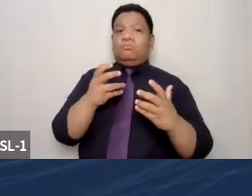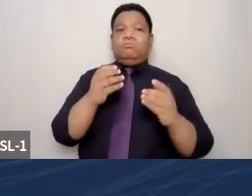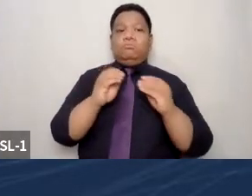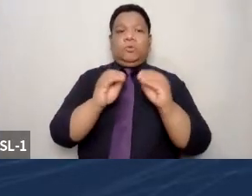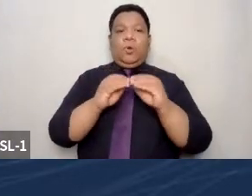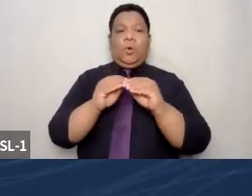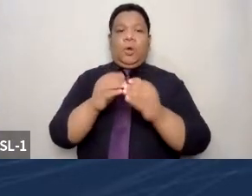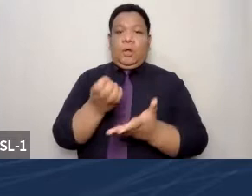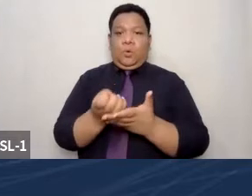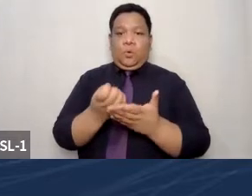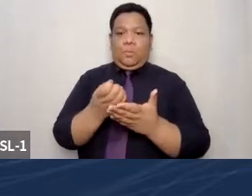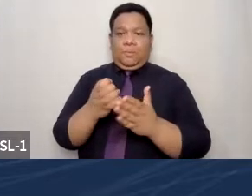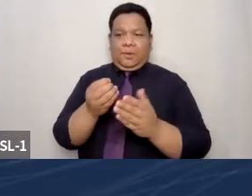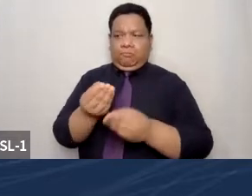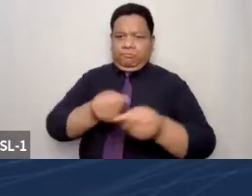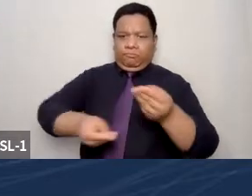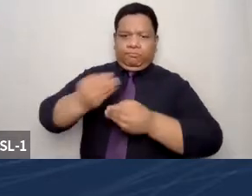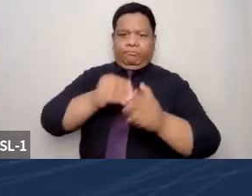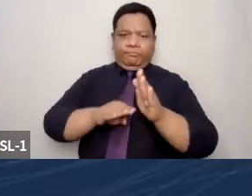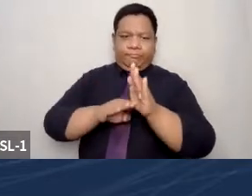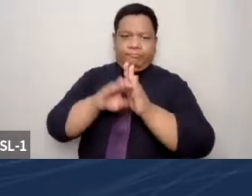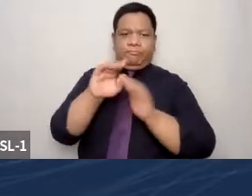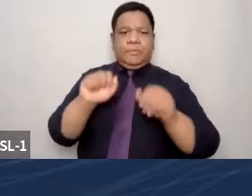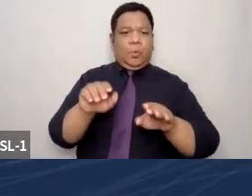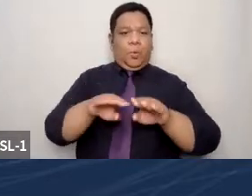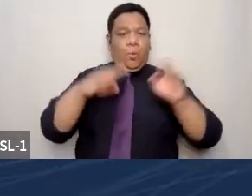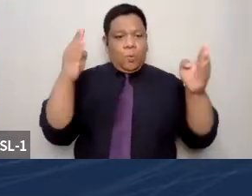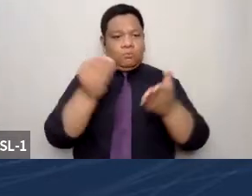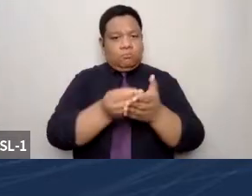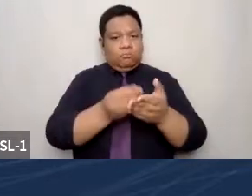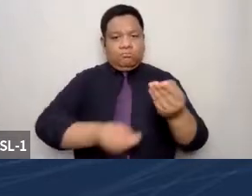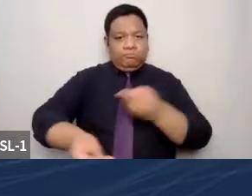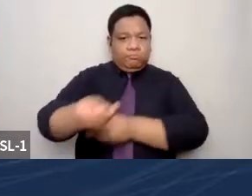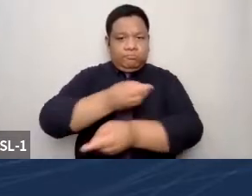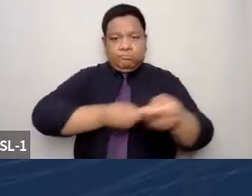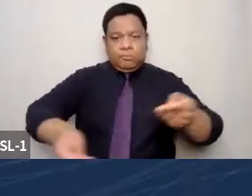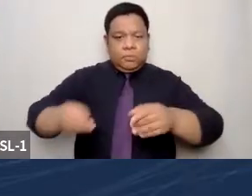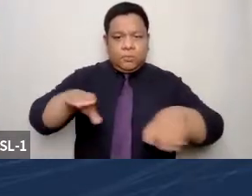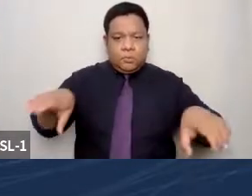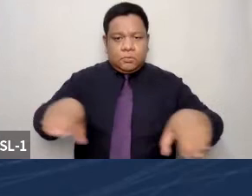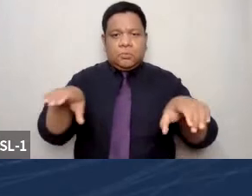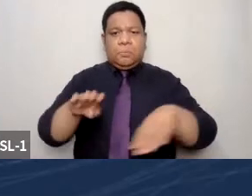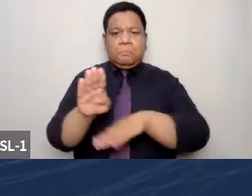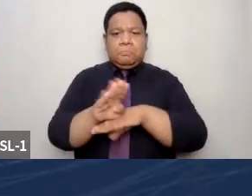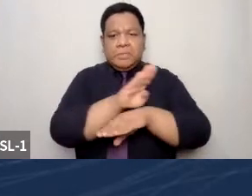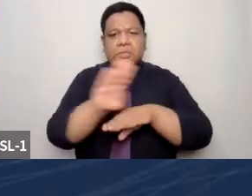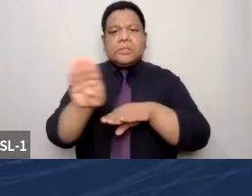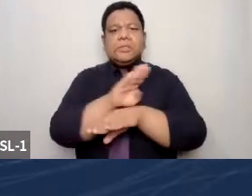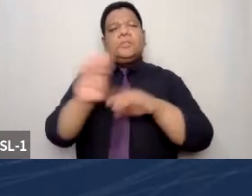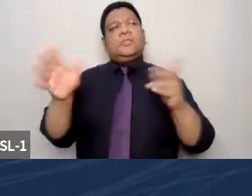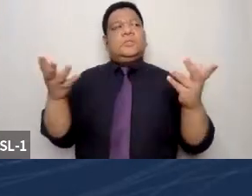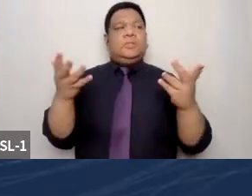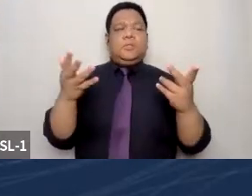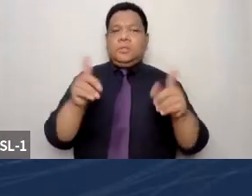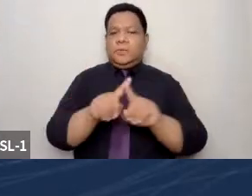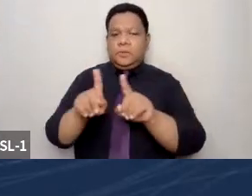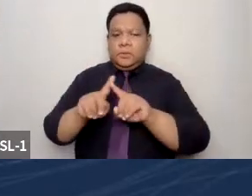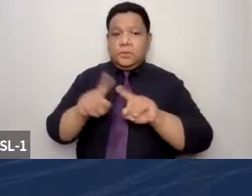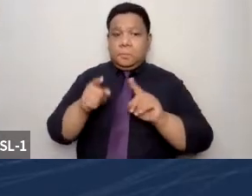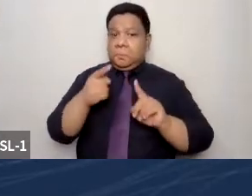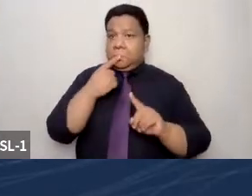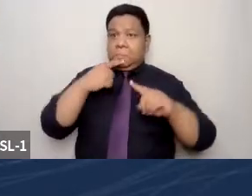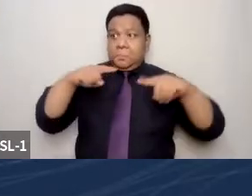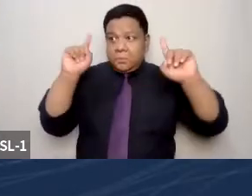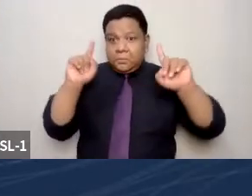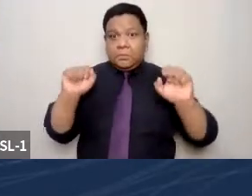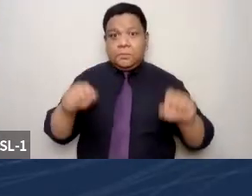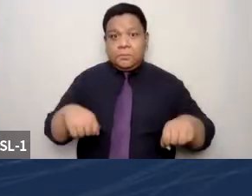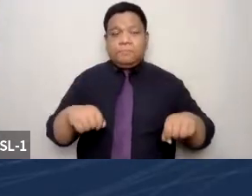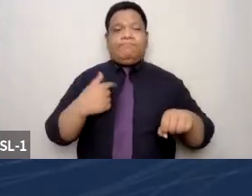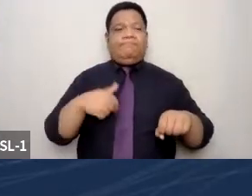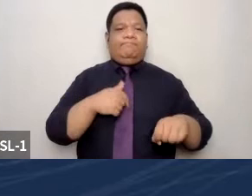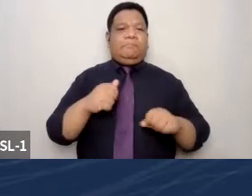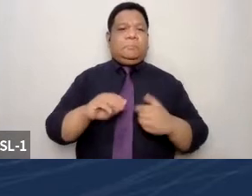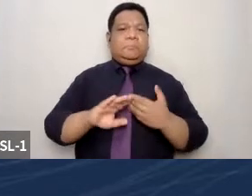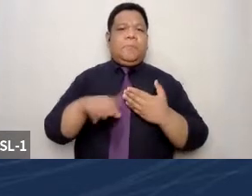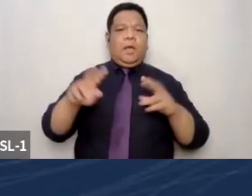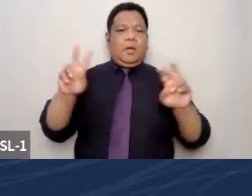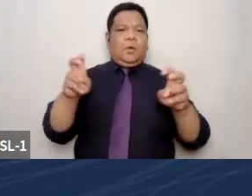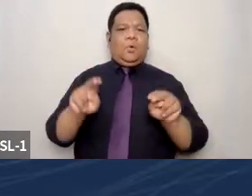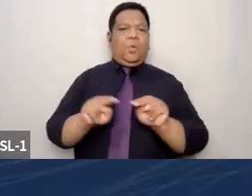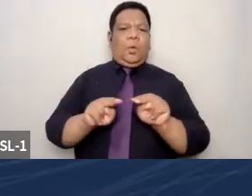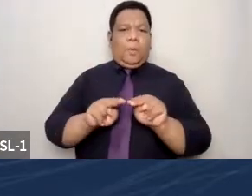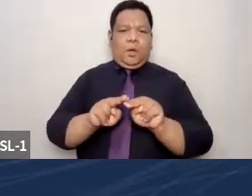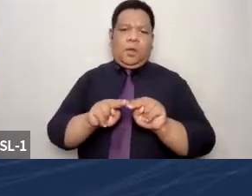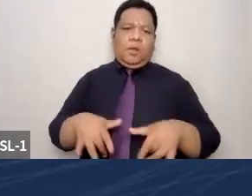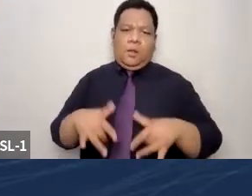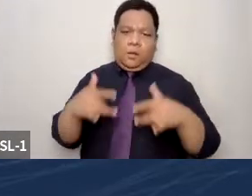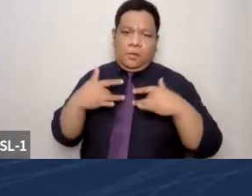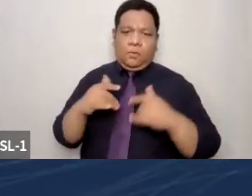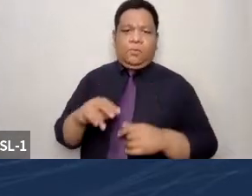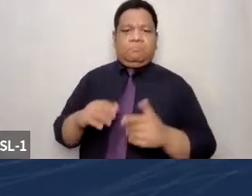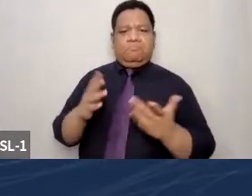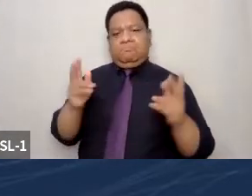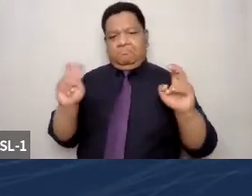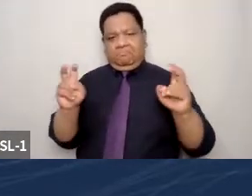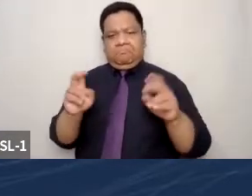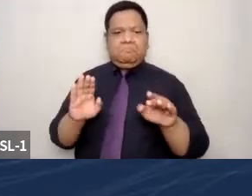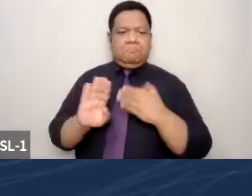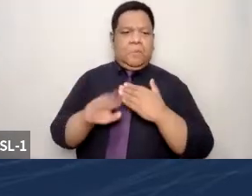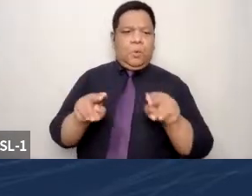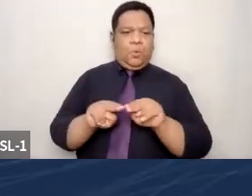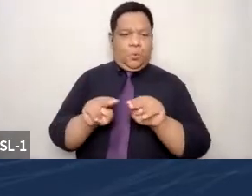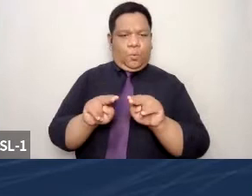We can open our activities and commerce in the country and if we are able to do this we can go back to the normal lifestyles of Filipinos.